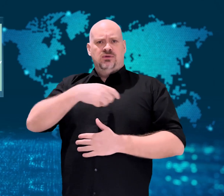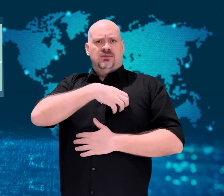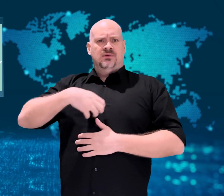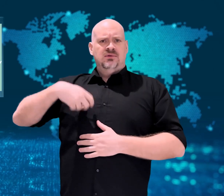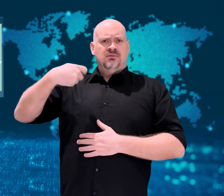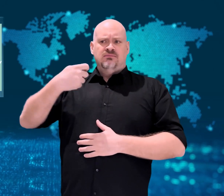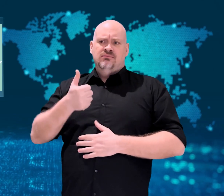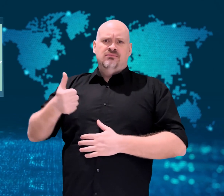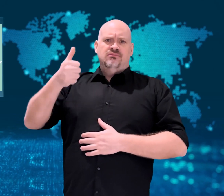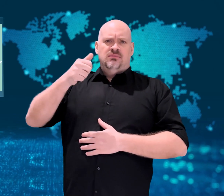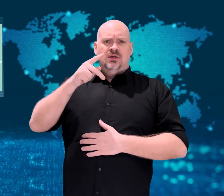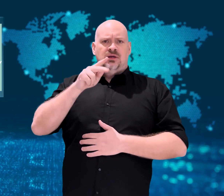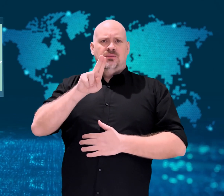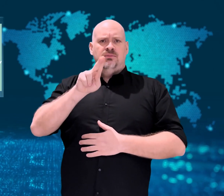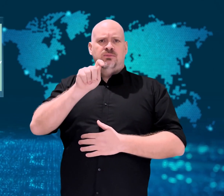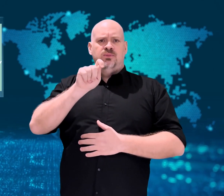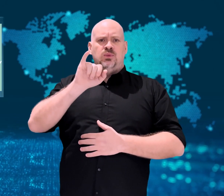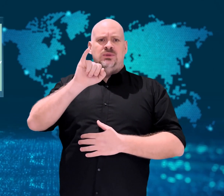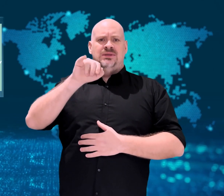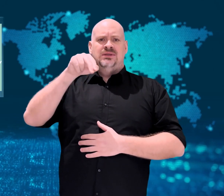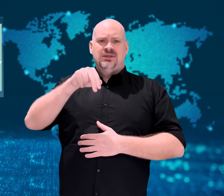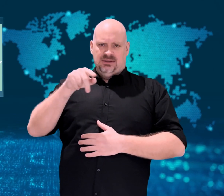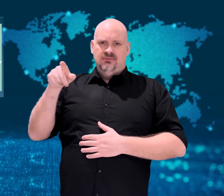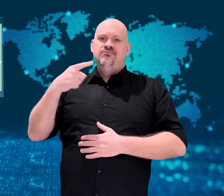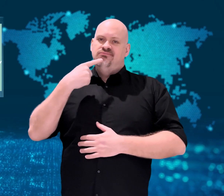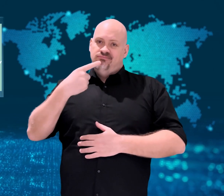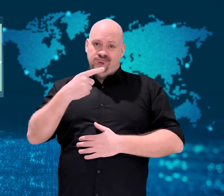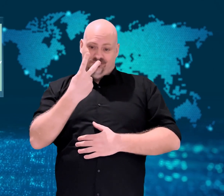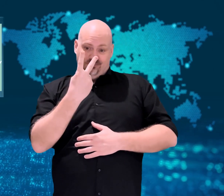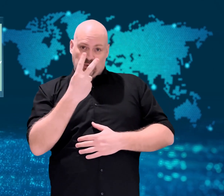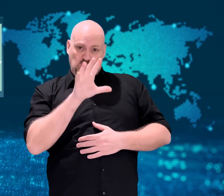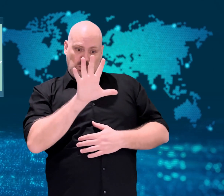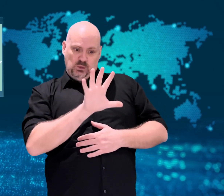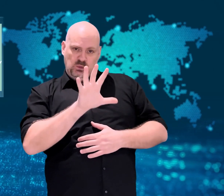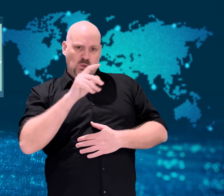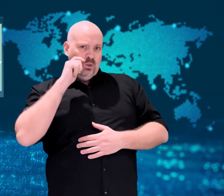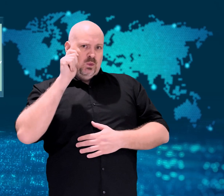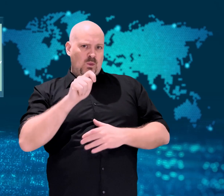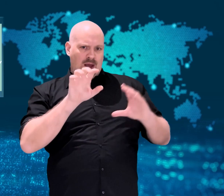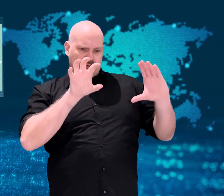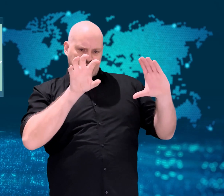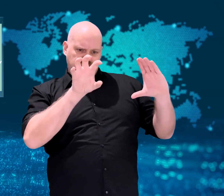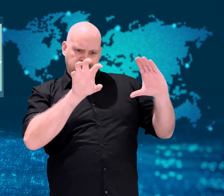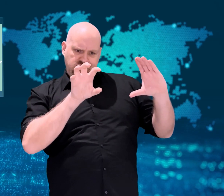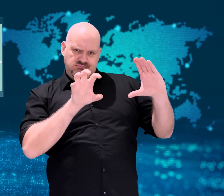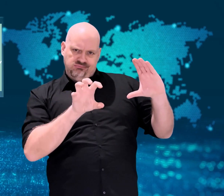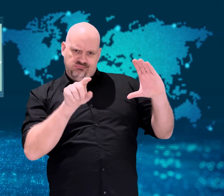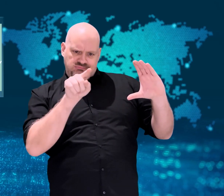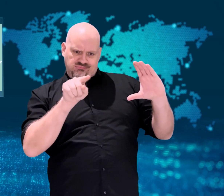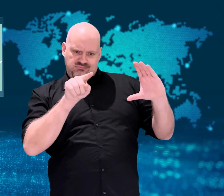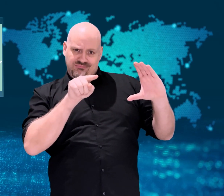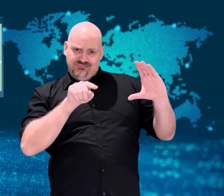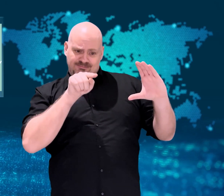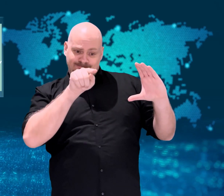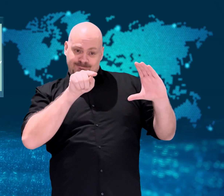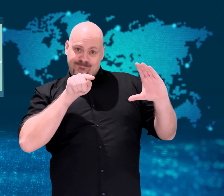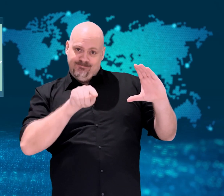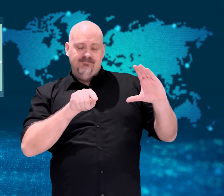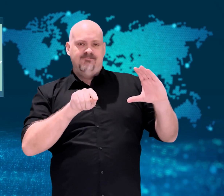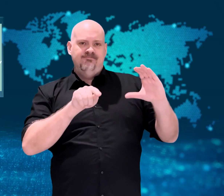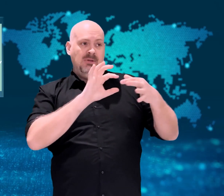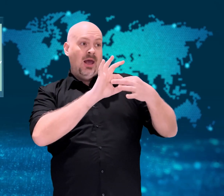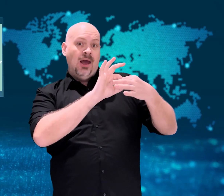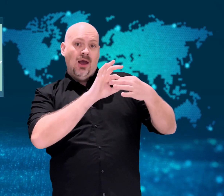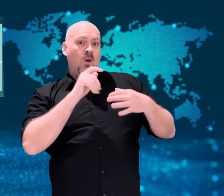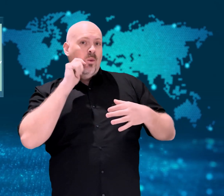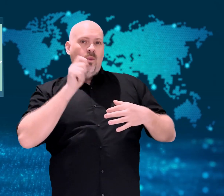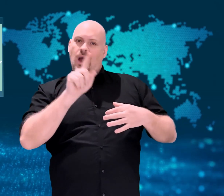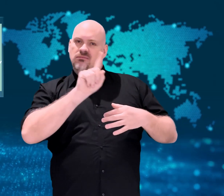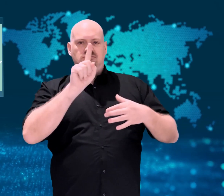Putin recognized two regions of Ukraine as separate states and